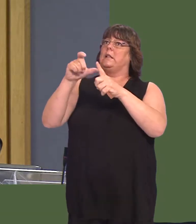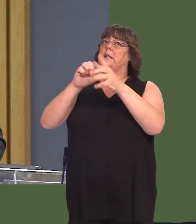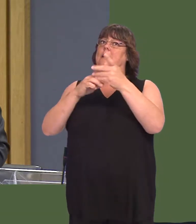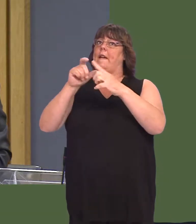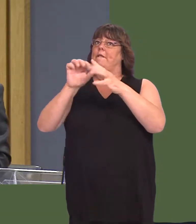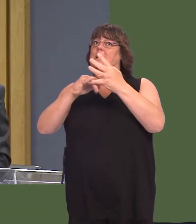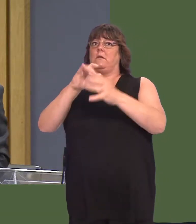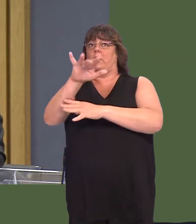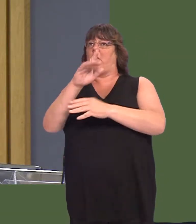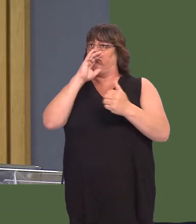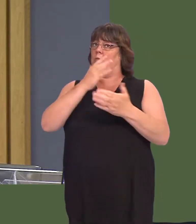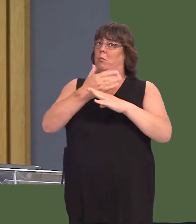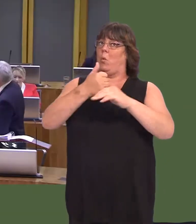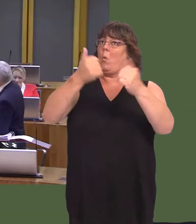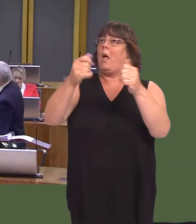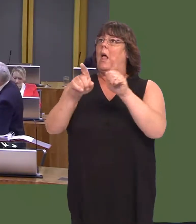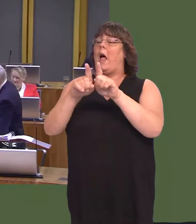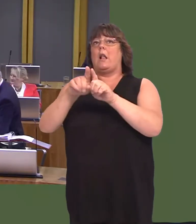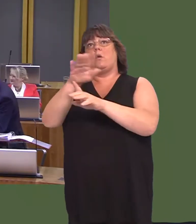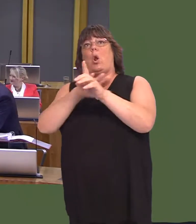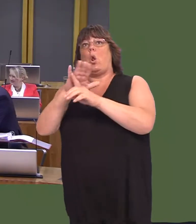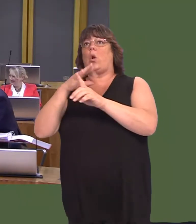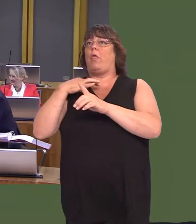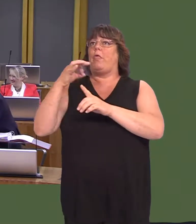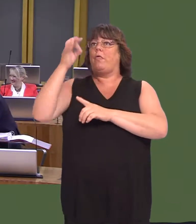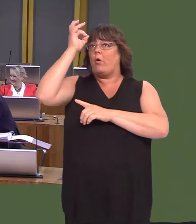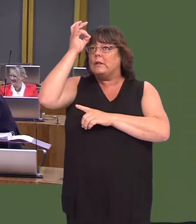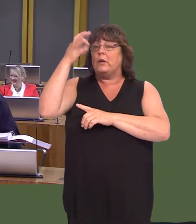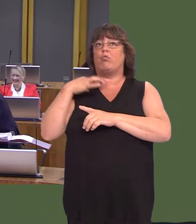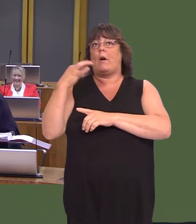[Interruption.] The event was attended by representatives of the local authority, local employersóhe